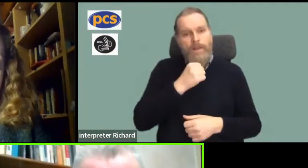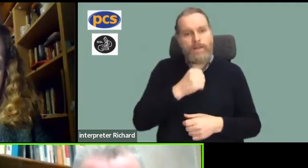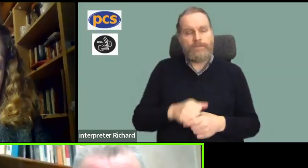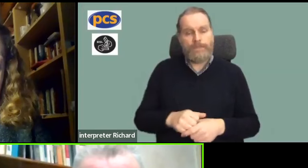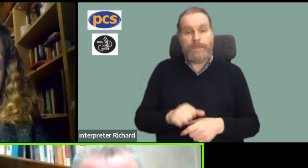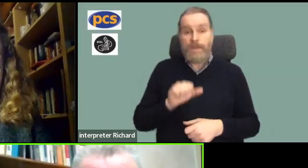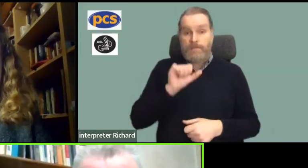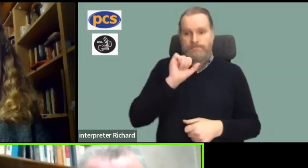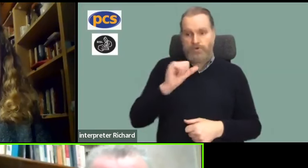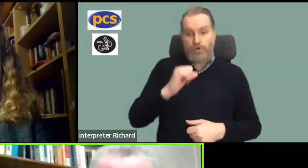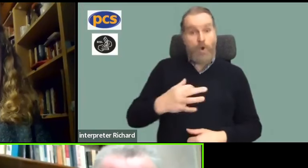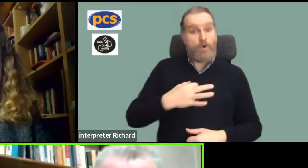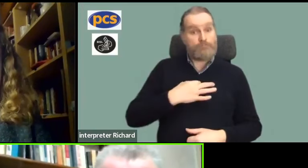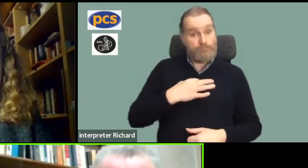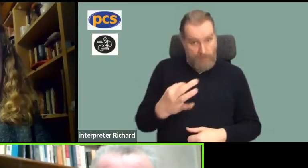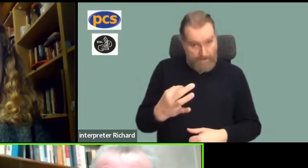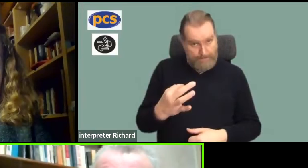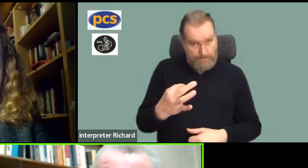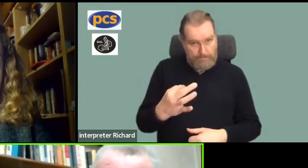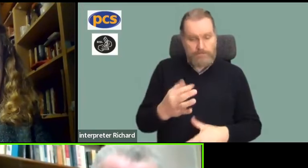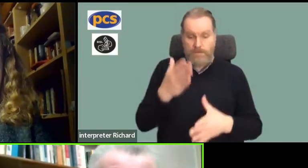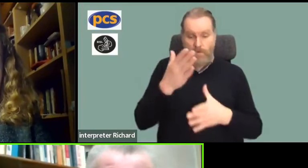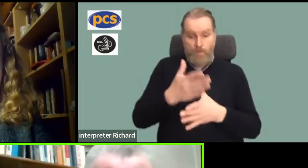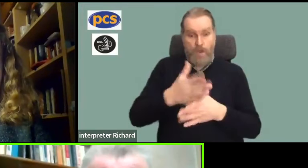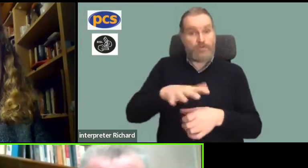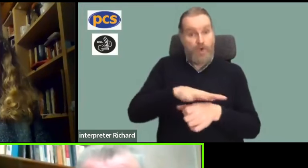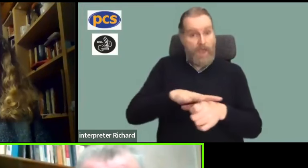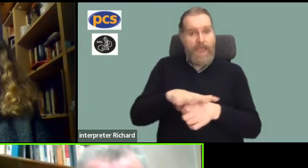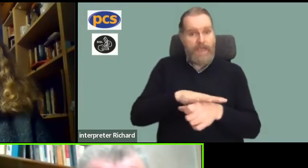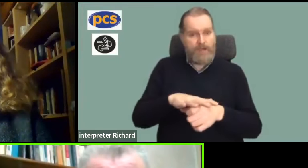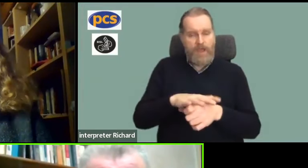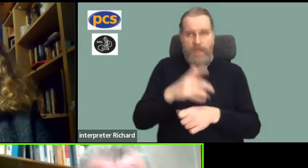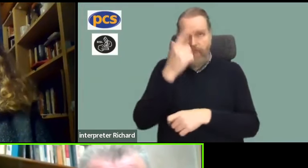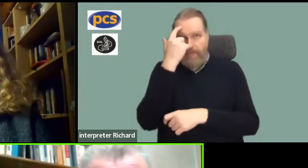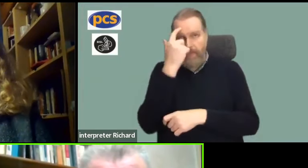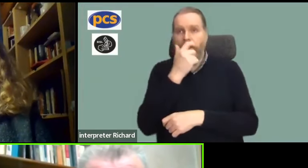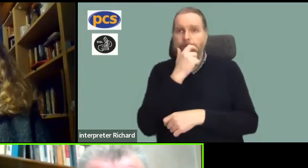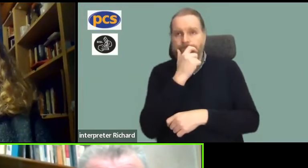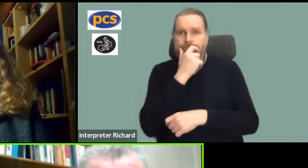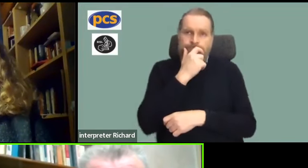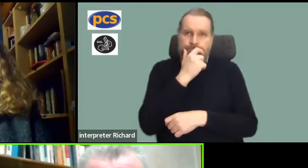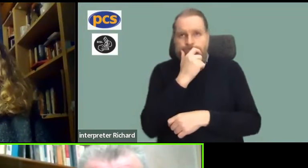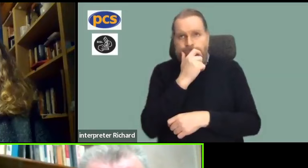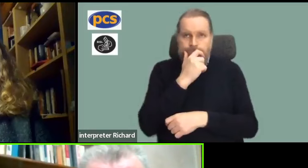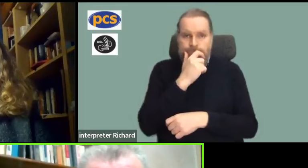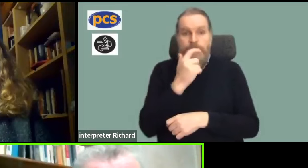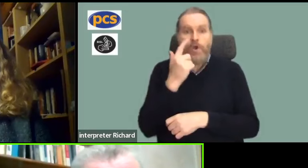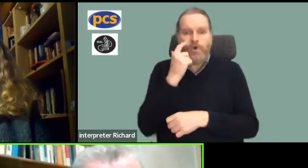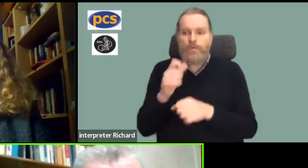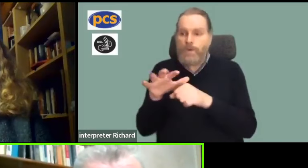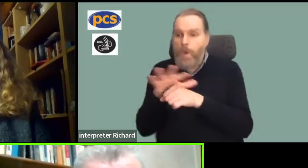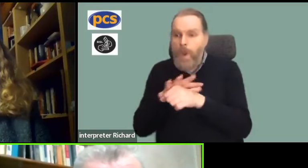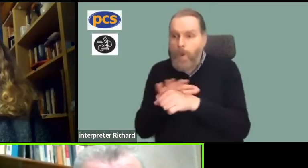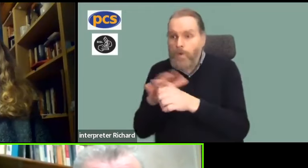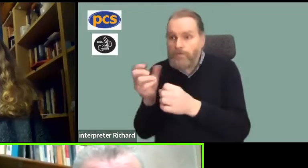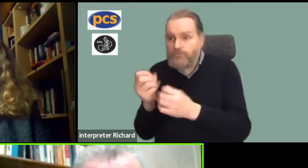everyone else in the Union, and your reps in the Dwp your reps in the Dwp. are constantly Dwp. Are constantly considering whether or not there's further to rgeted